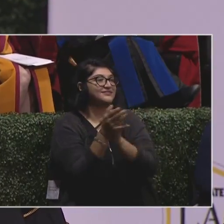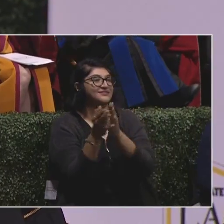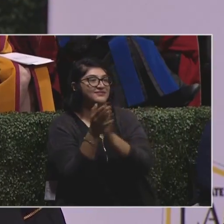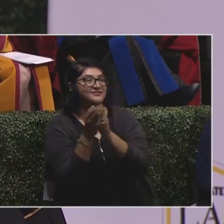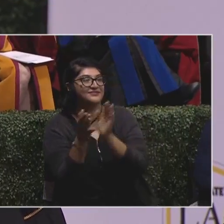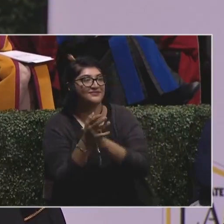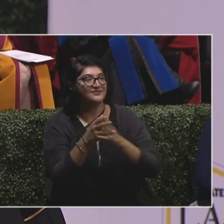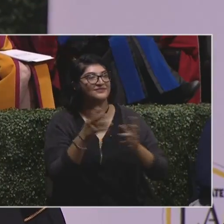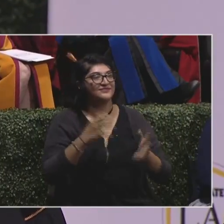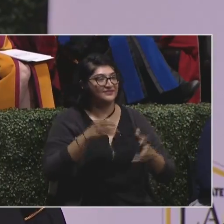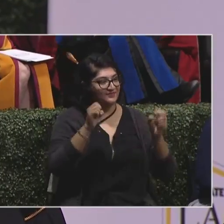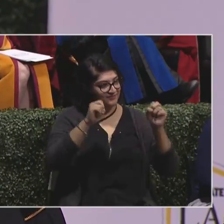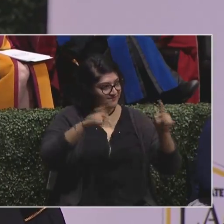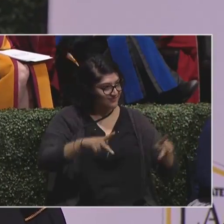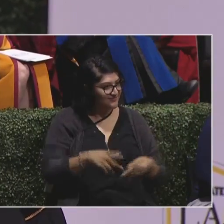PLEASE